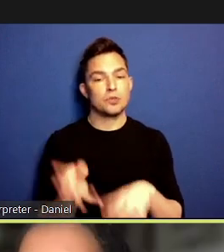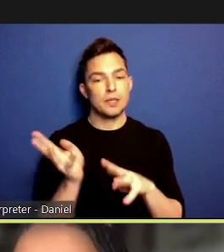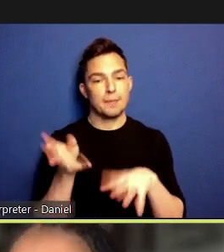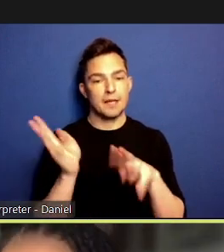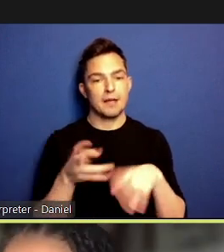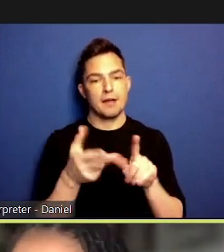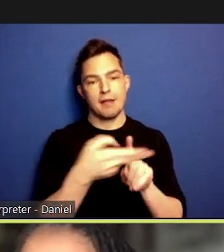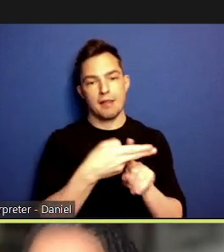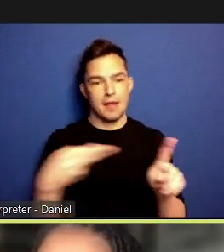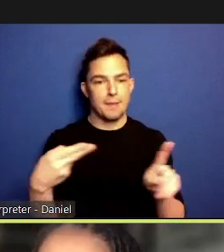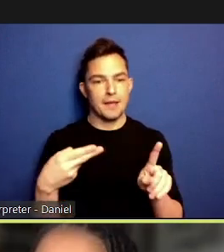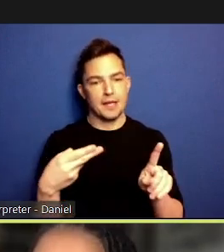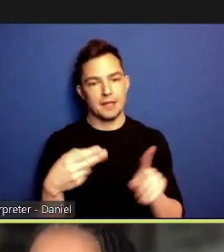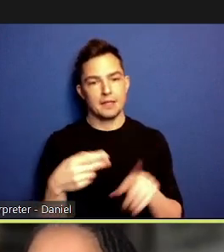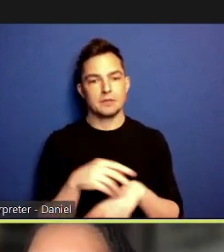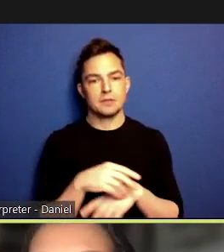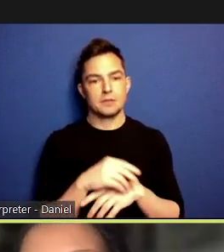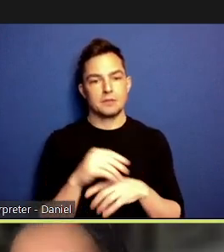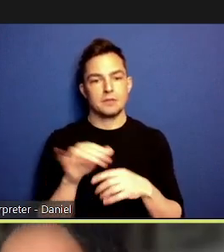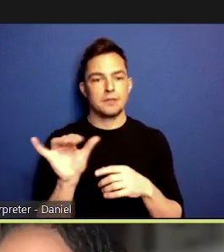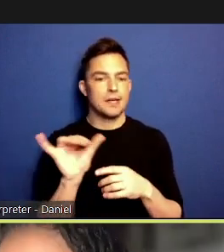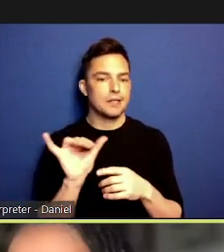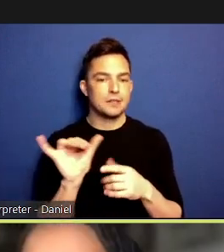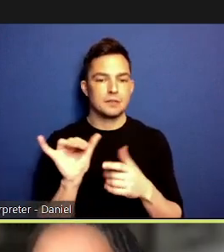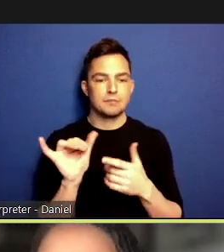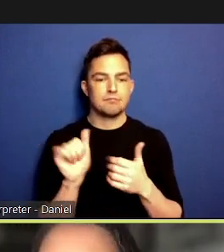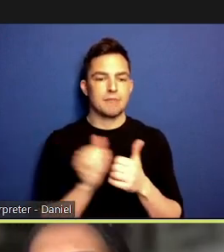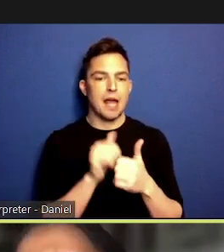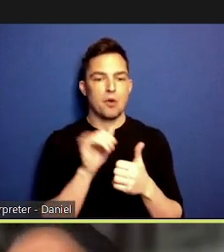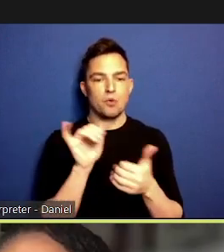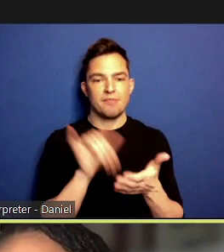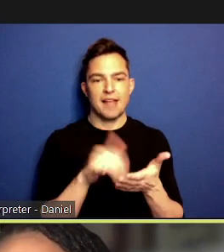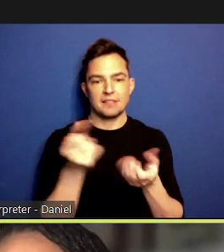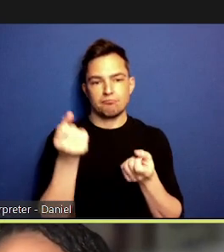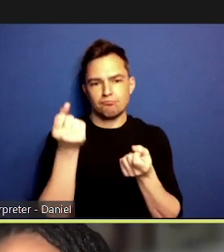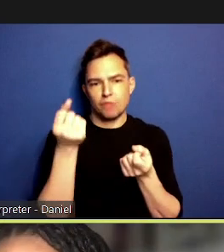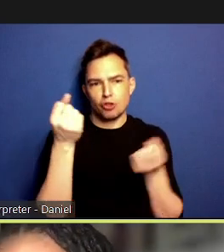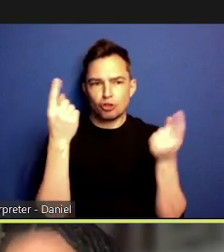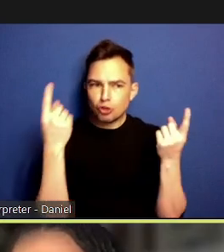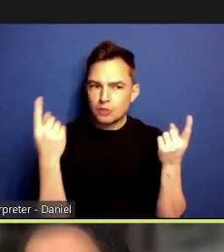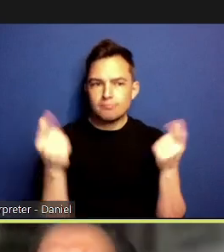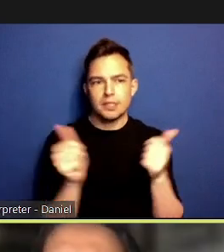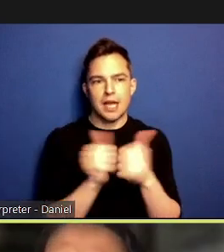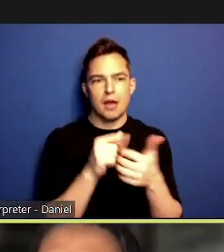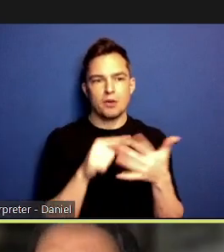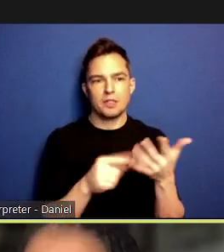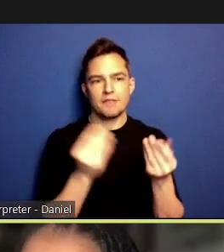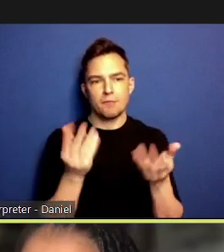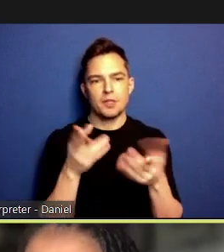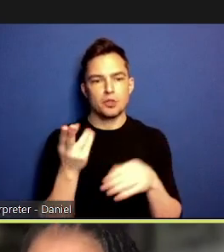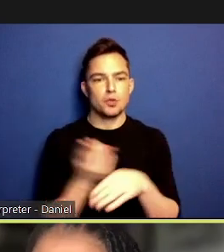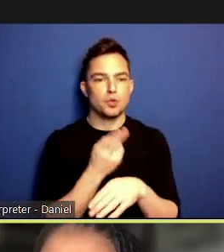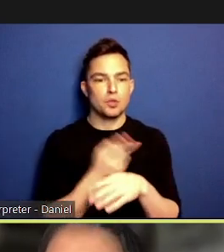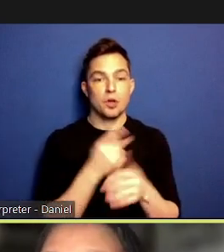standardized test. How it is understood? How are they used? What does it highlight? What